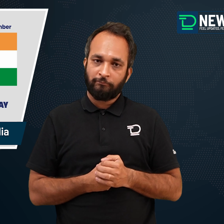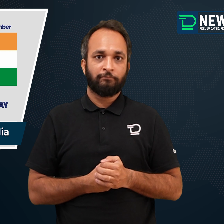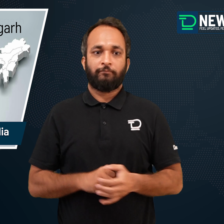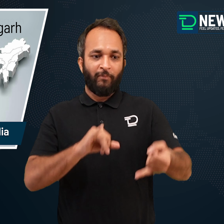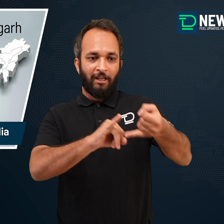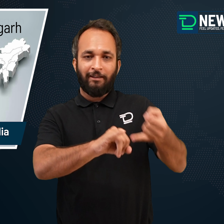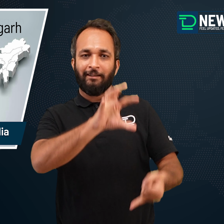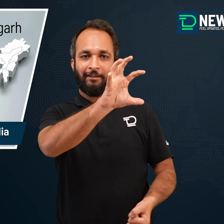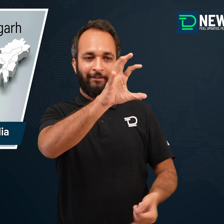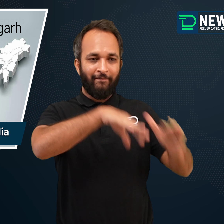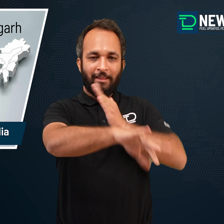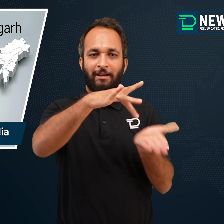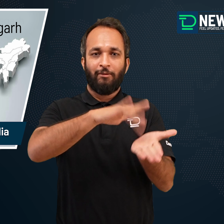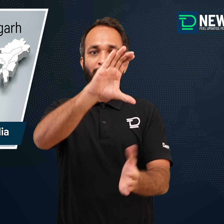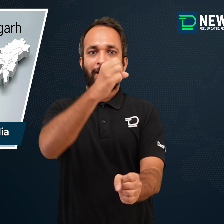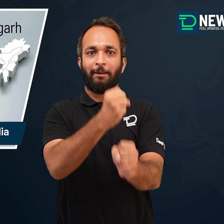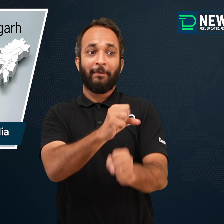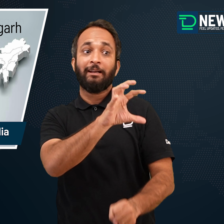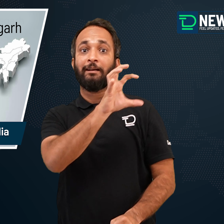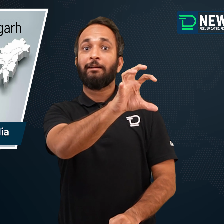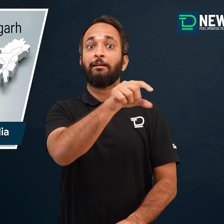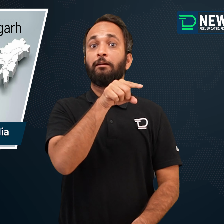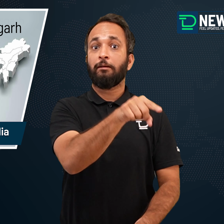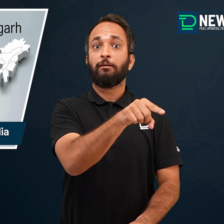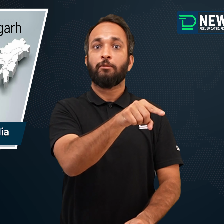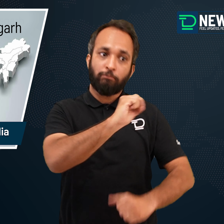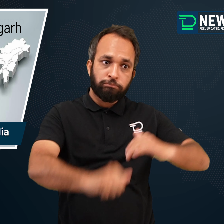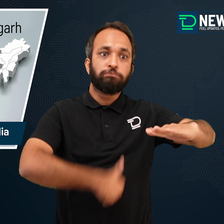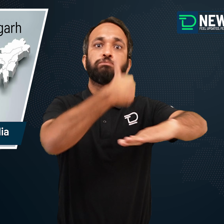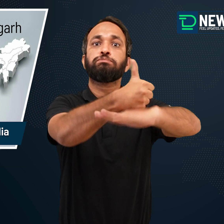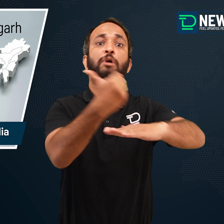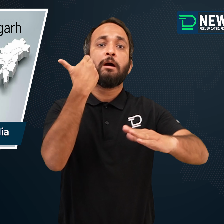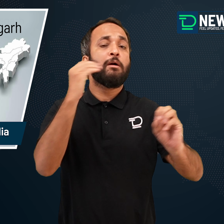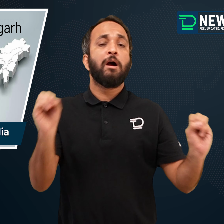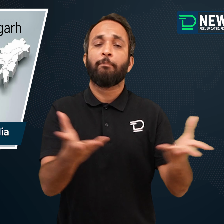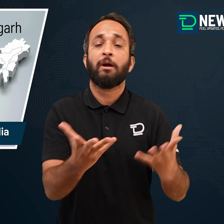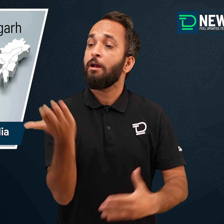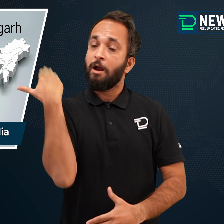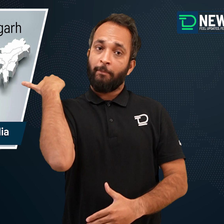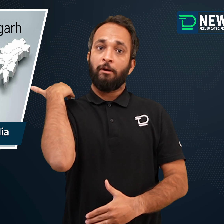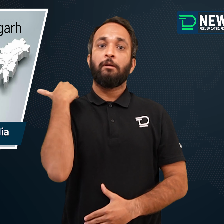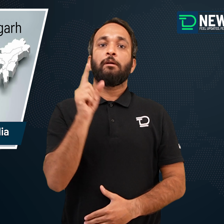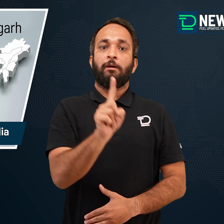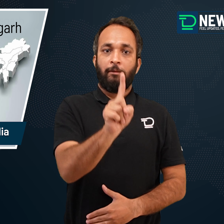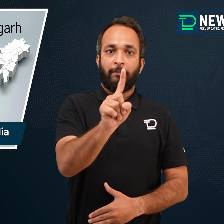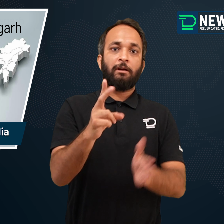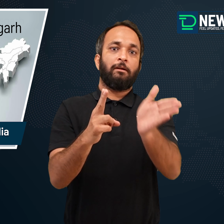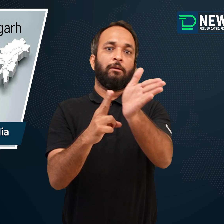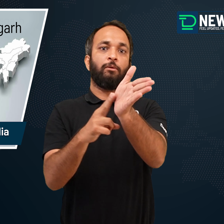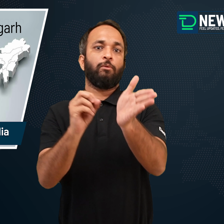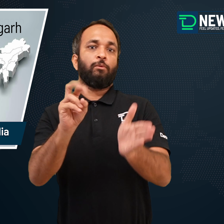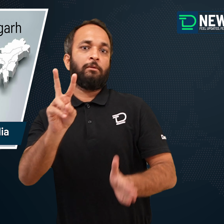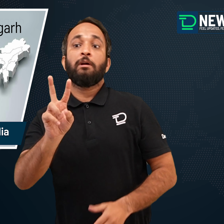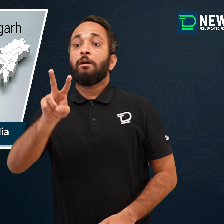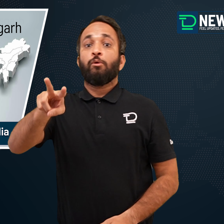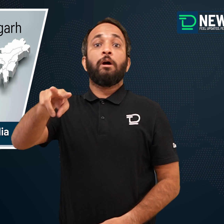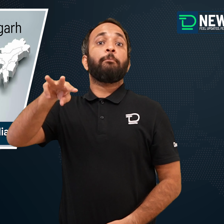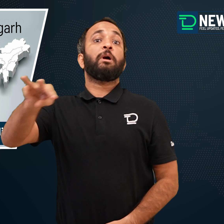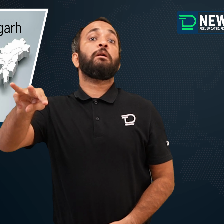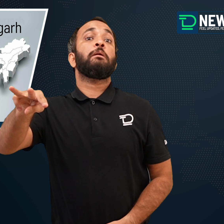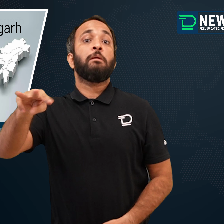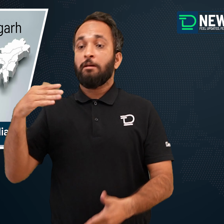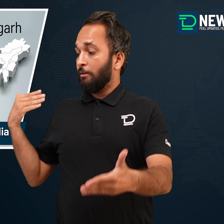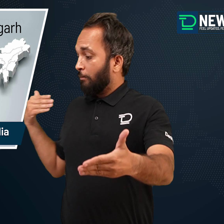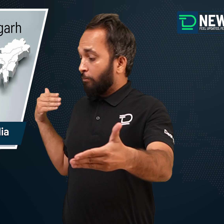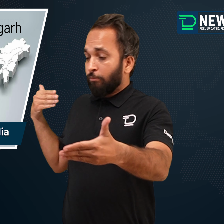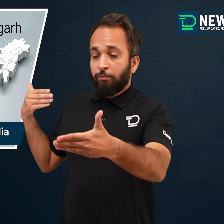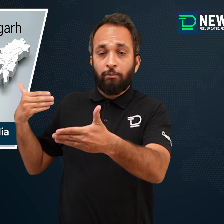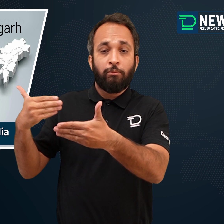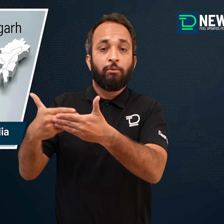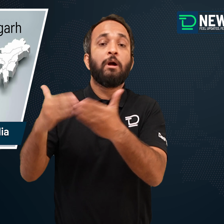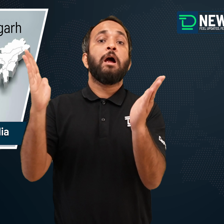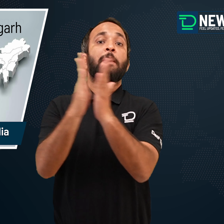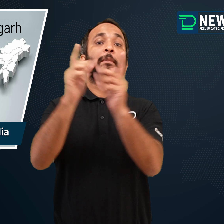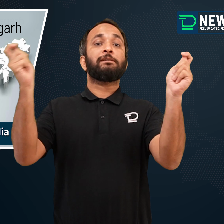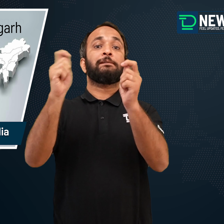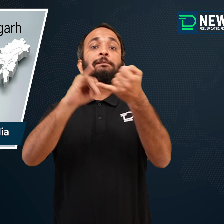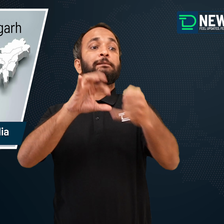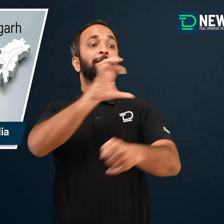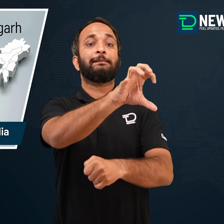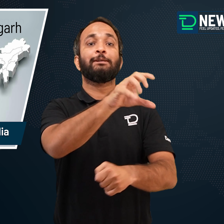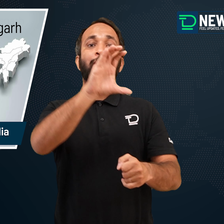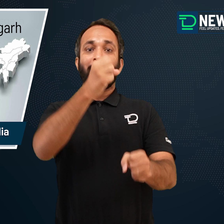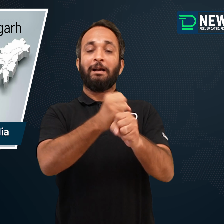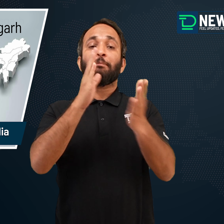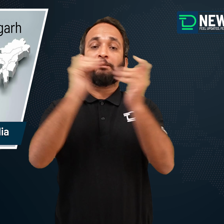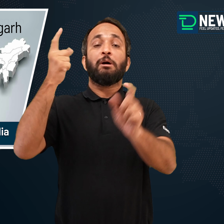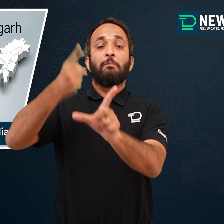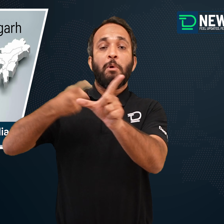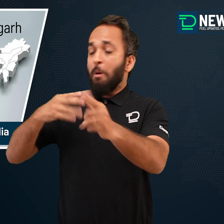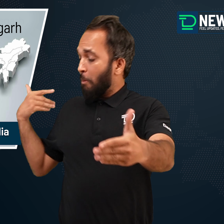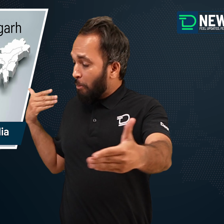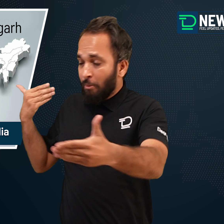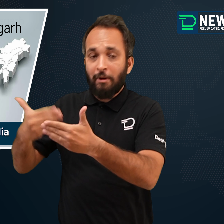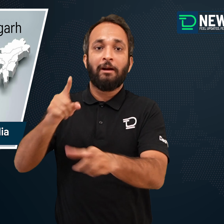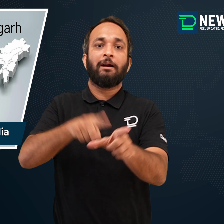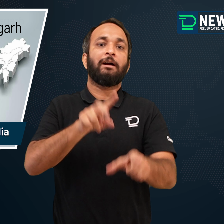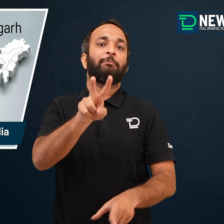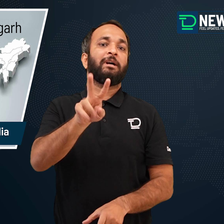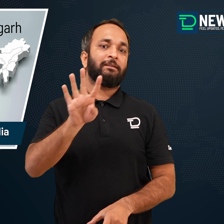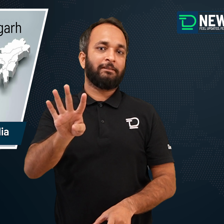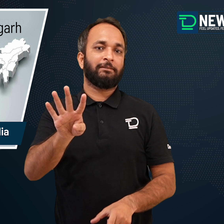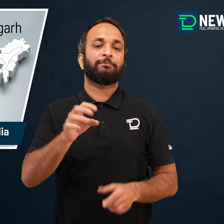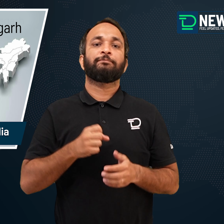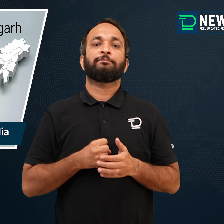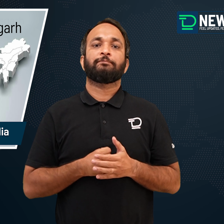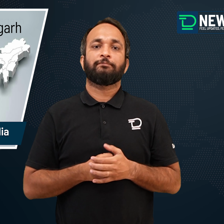Chhattisgarh is celebrating its 24th year of formation, as it was formed on 1st November 2000.